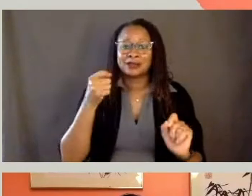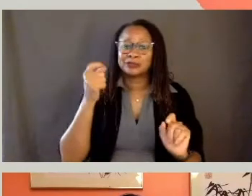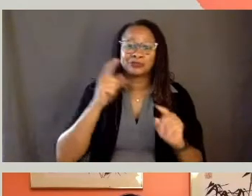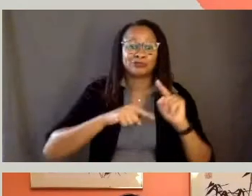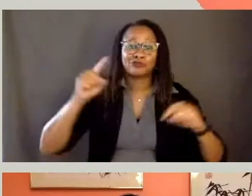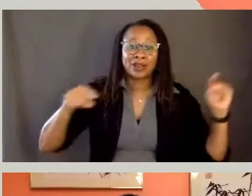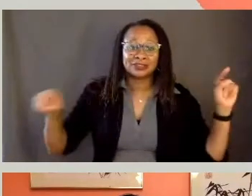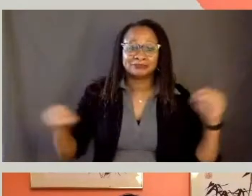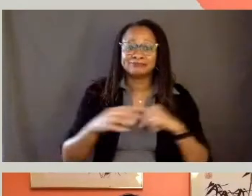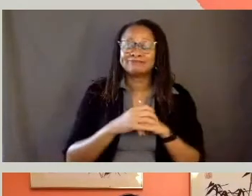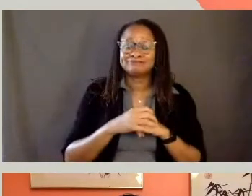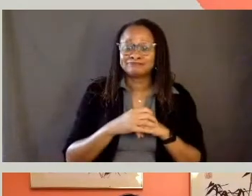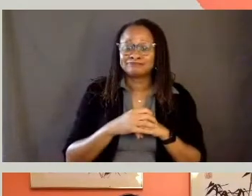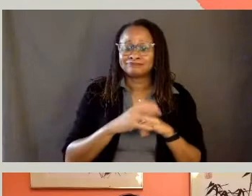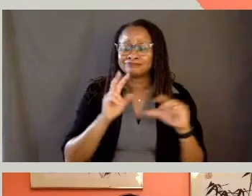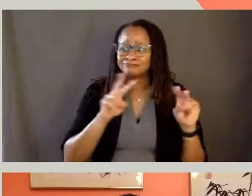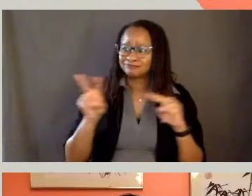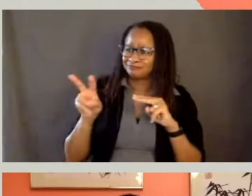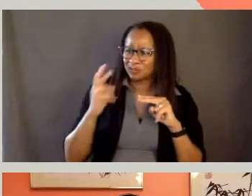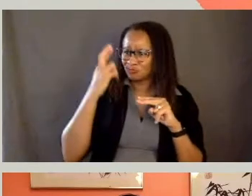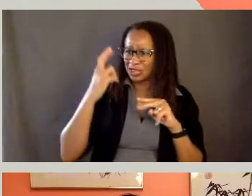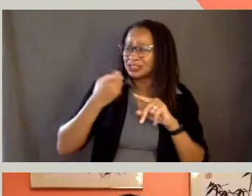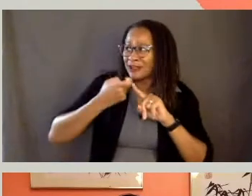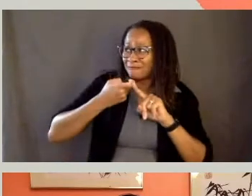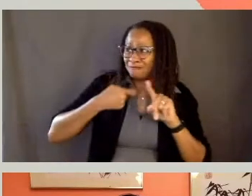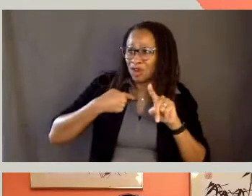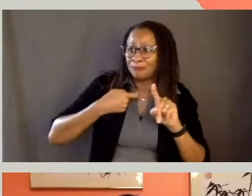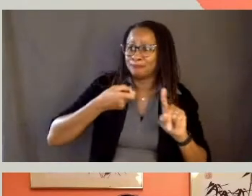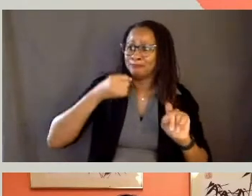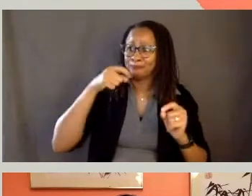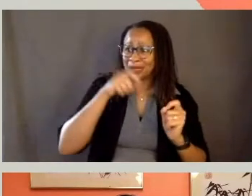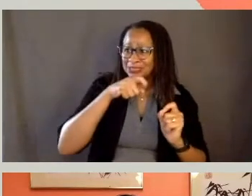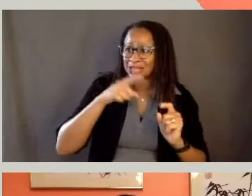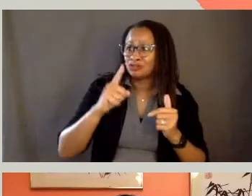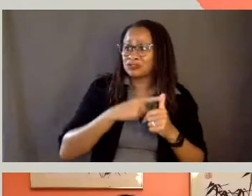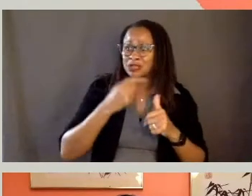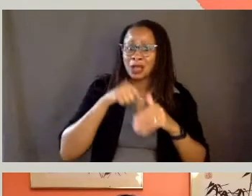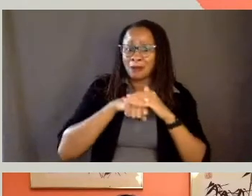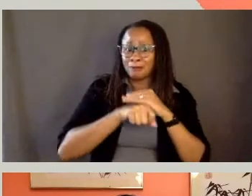You know, it turns out realize I'm from Pakistan, originally born in Karachi.